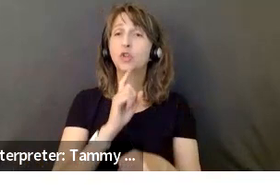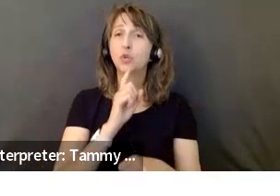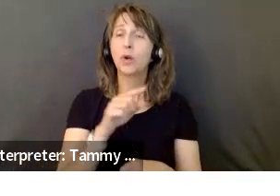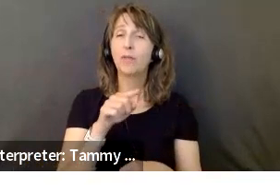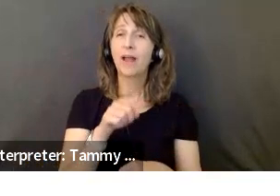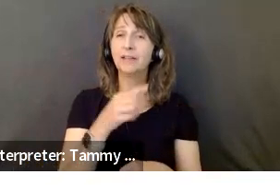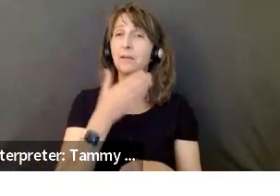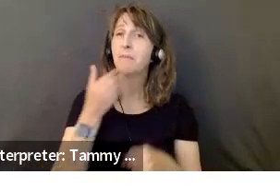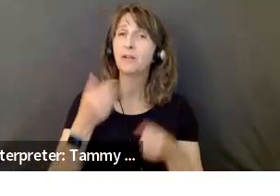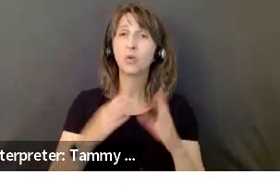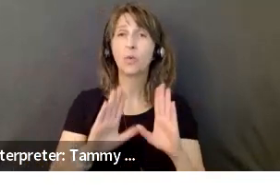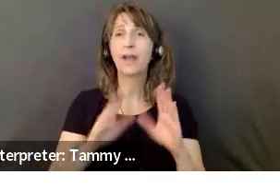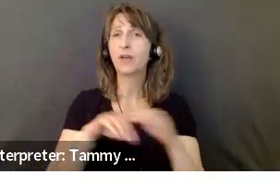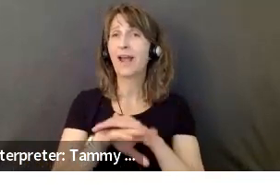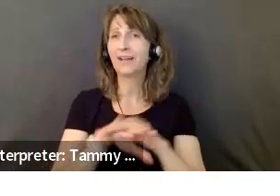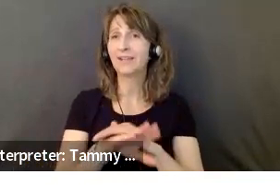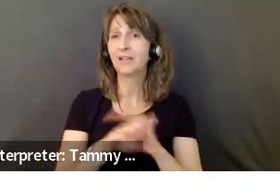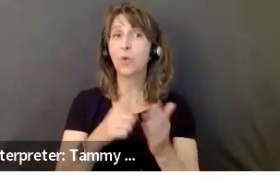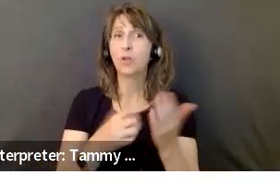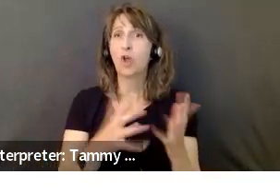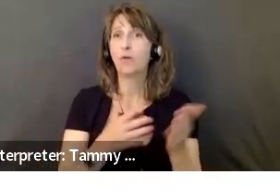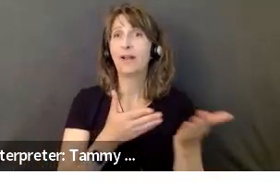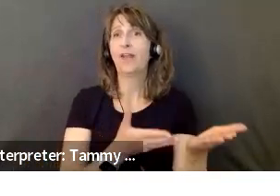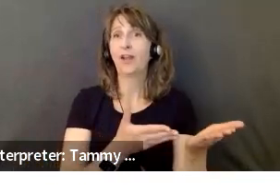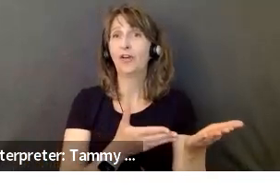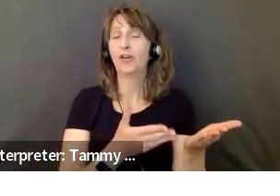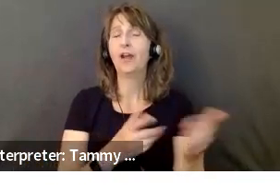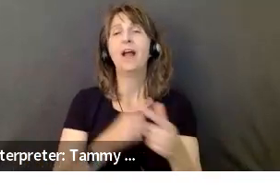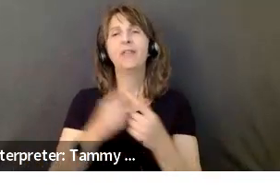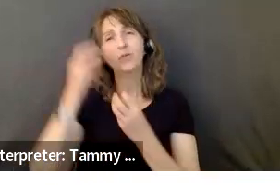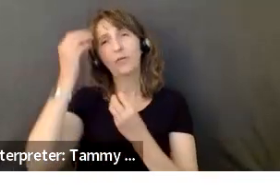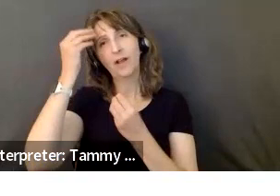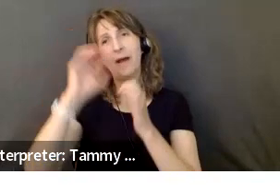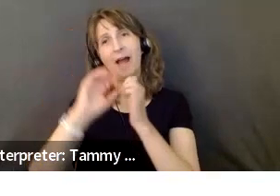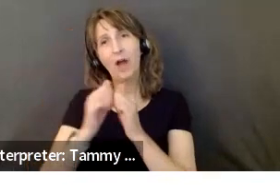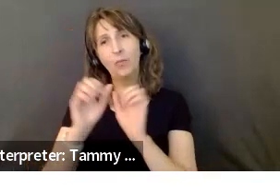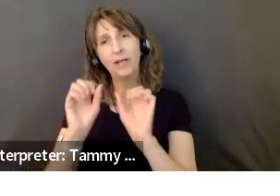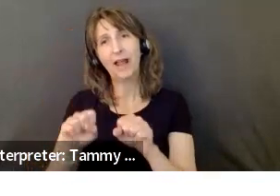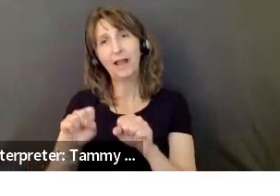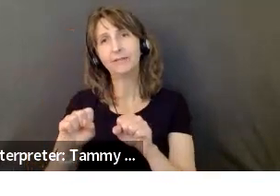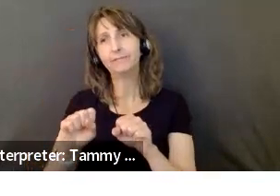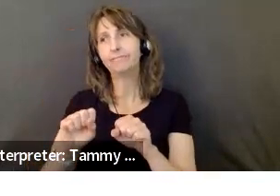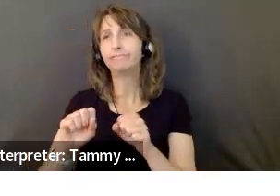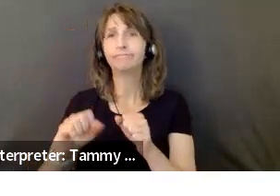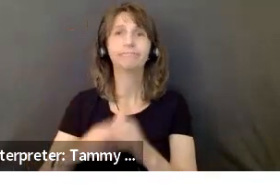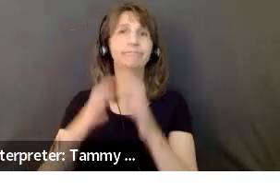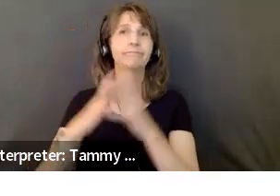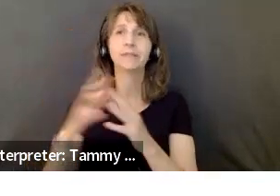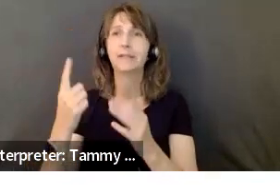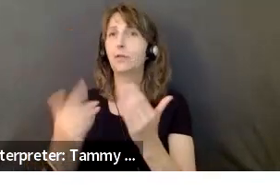We had, total support from department leadership that they felt confident that we could move forward with these recommendations.